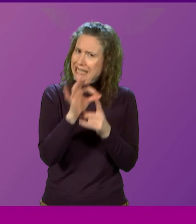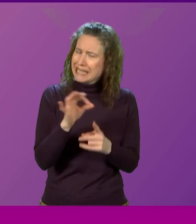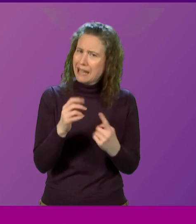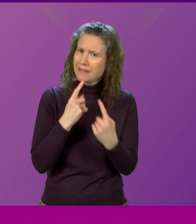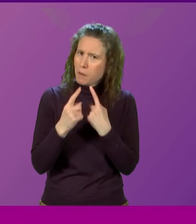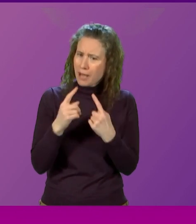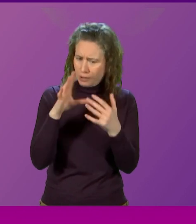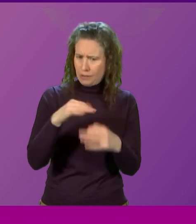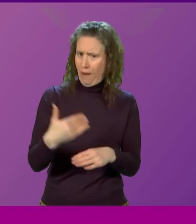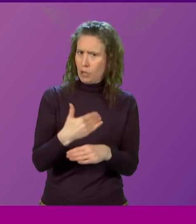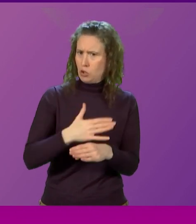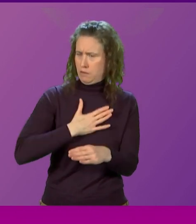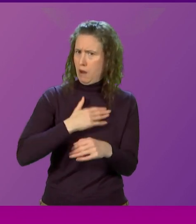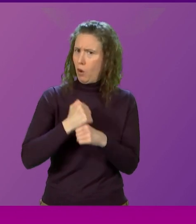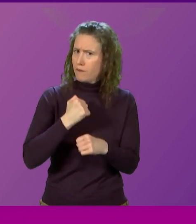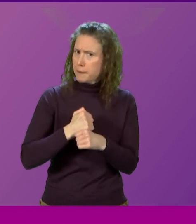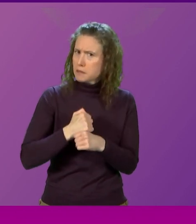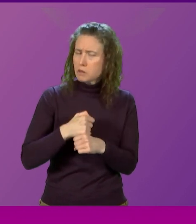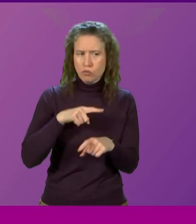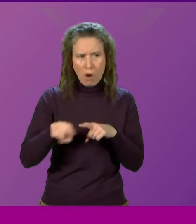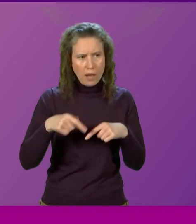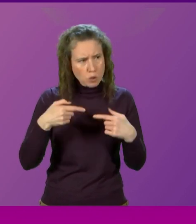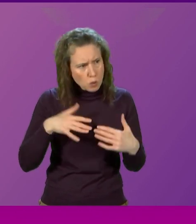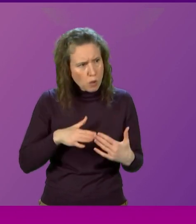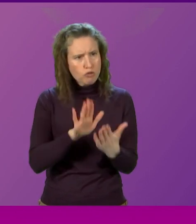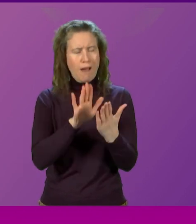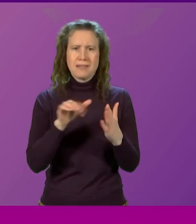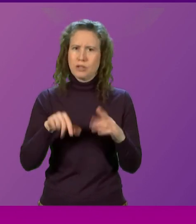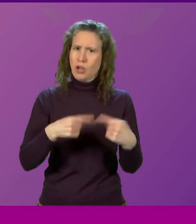actions that this Government is taking to address the challenges that our NHS is facing.